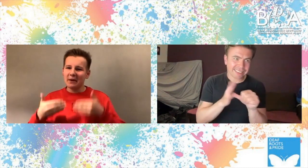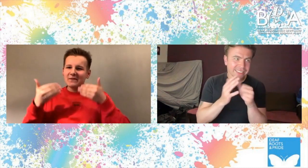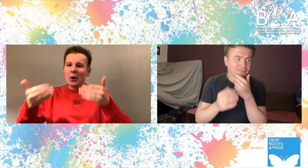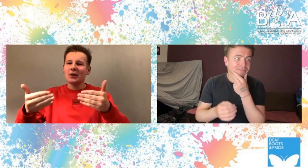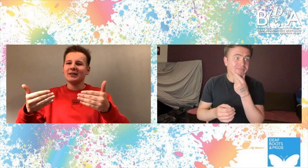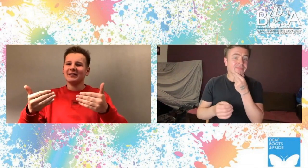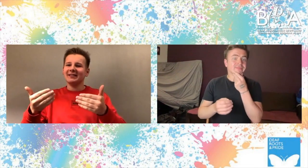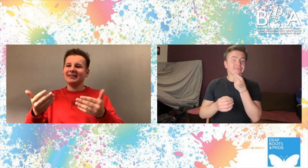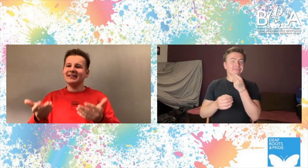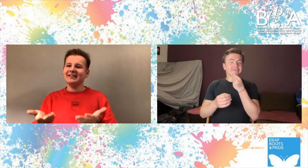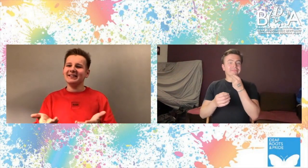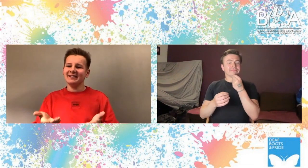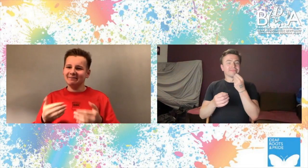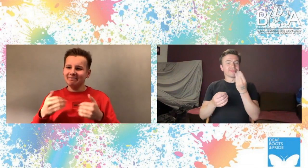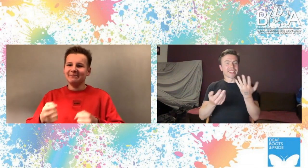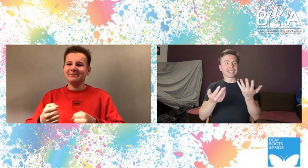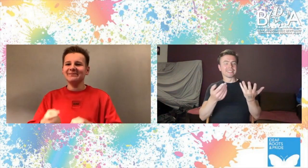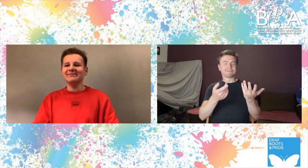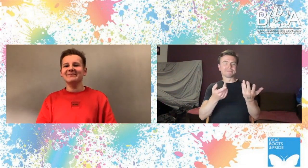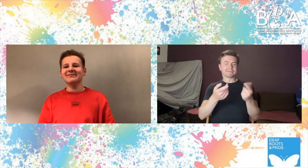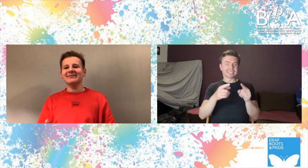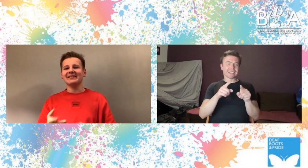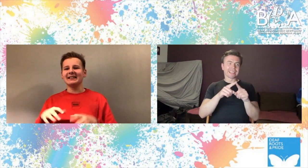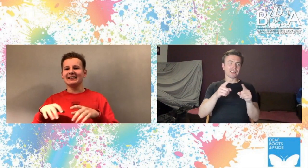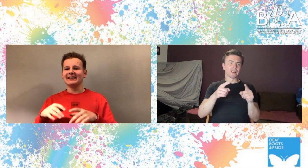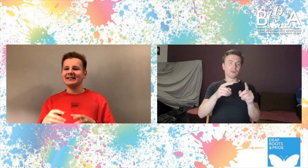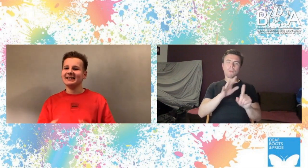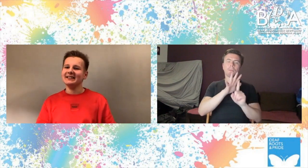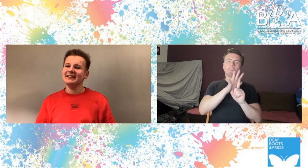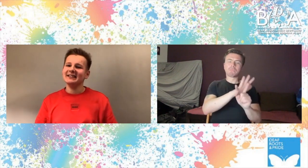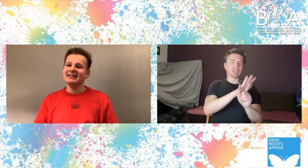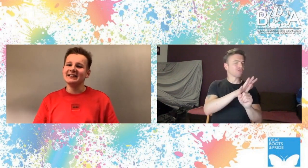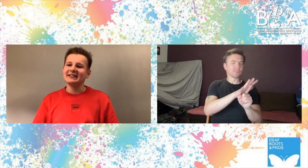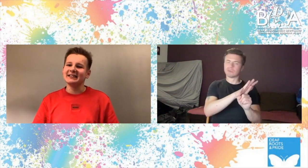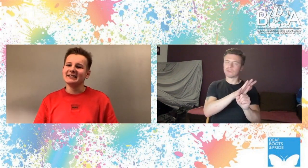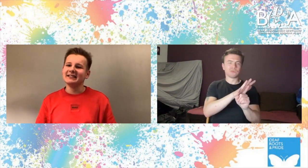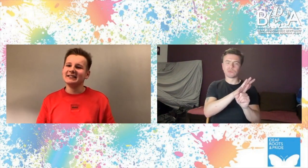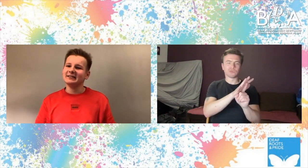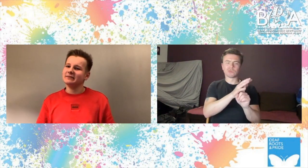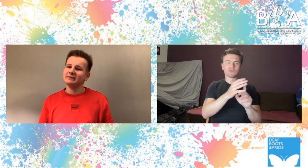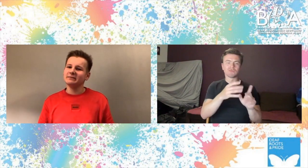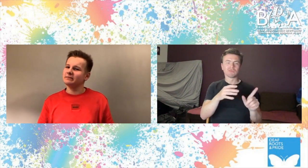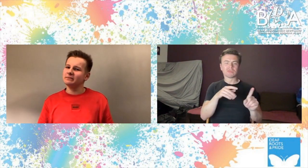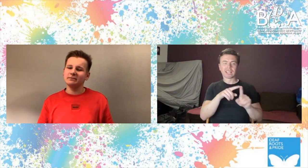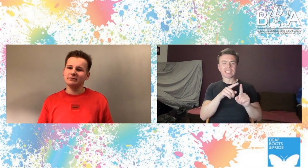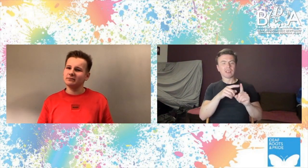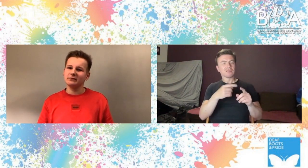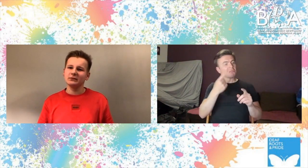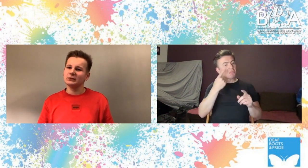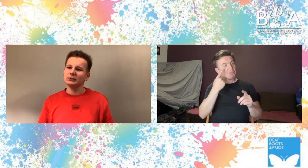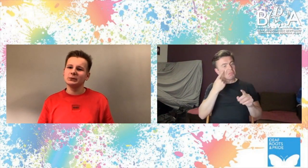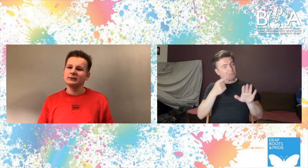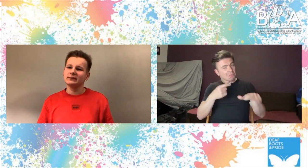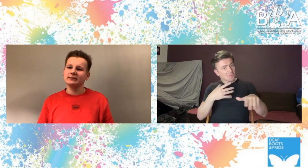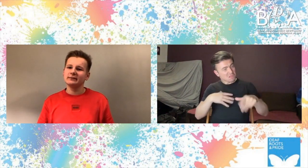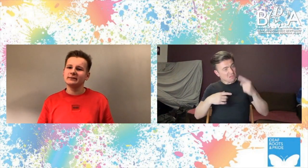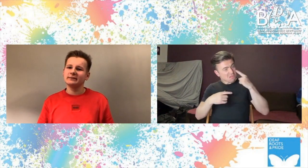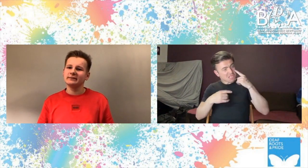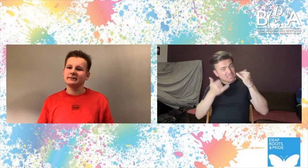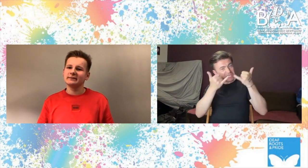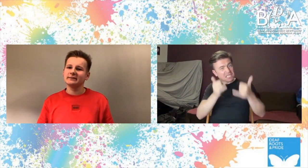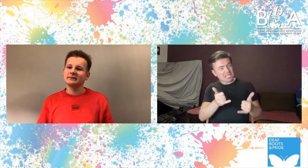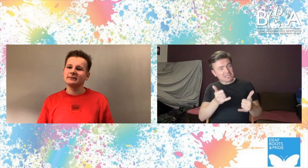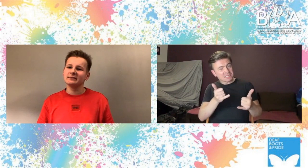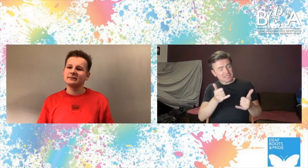That’s difficult. I think it’s about not being under pressure. Just try things.